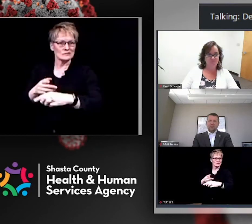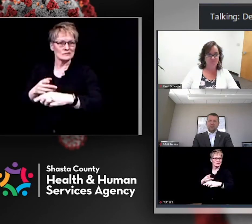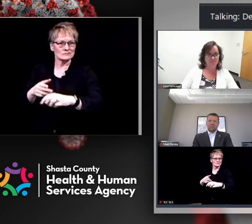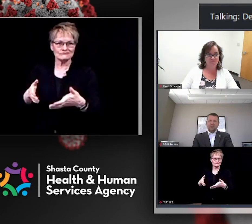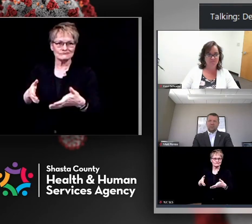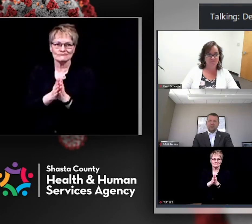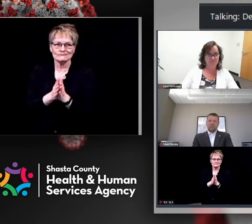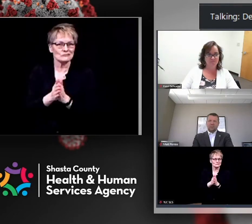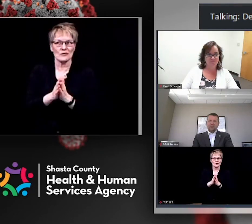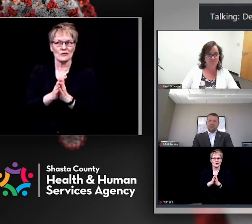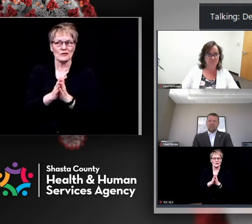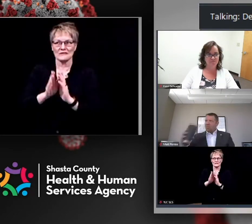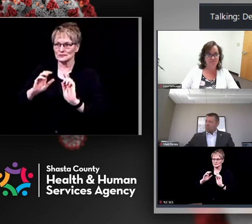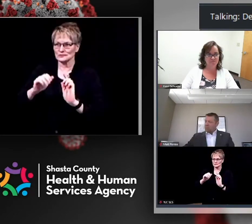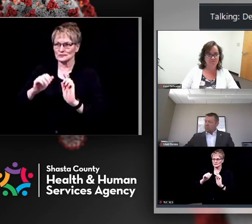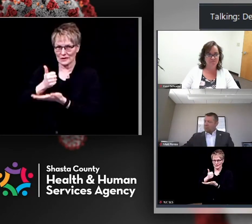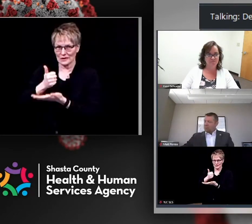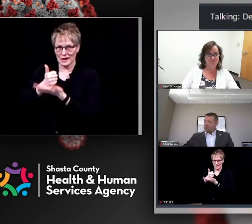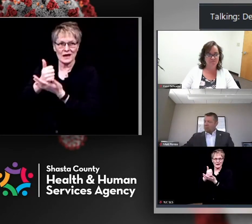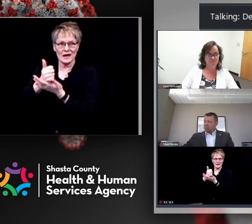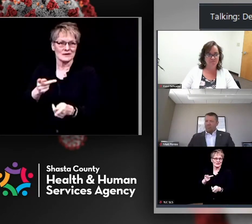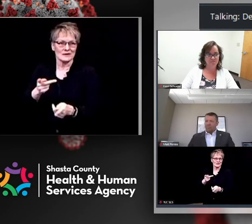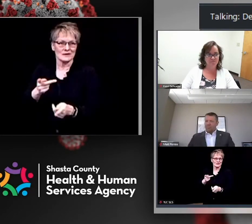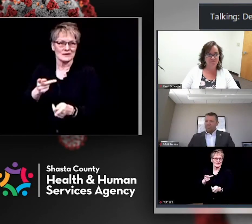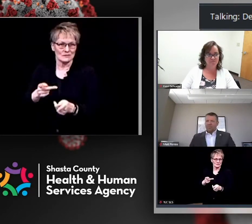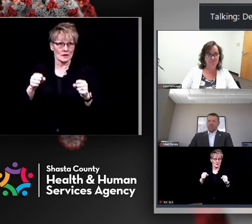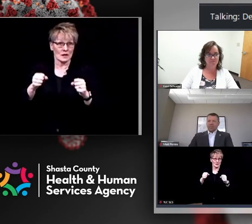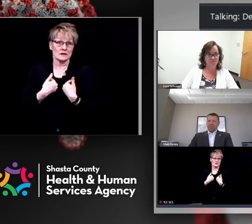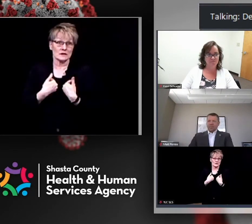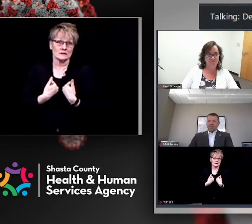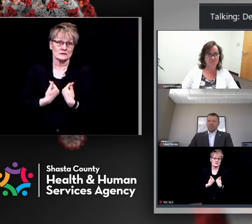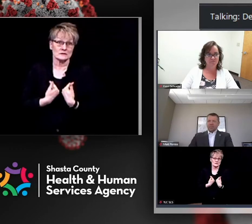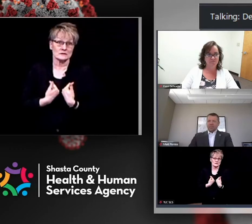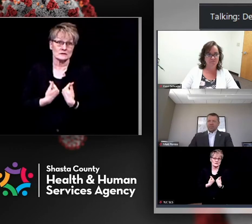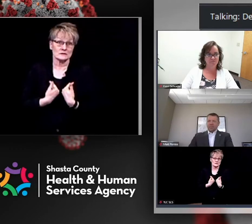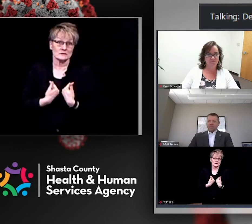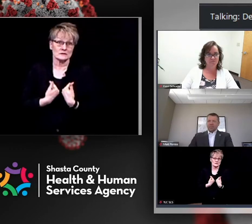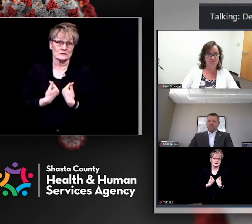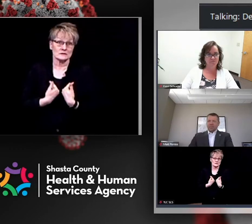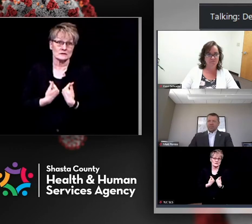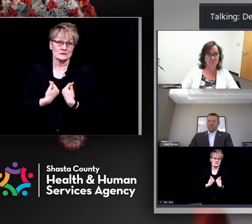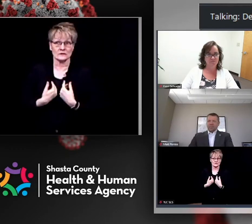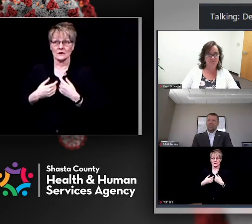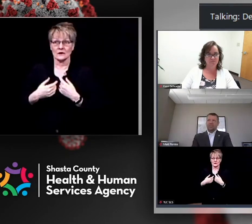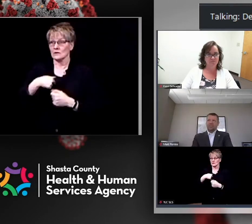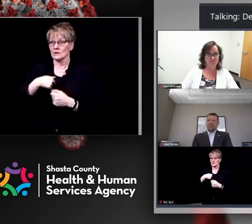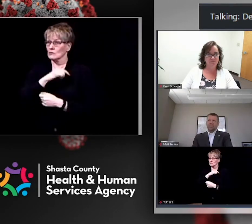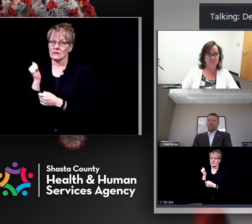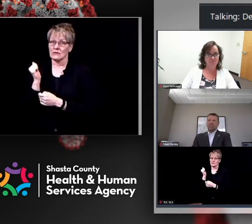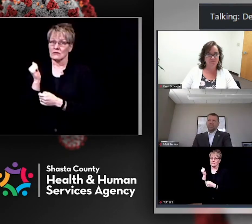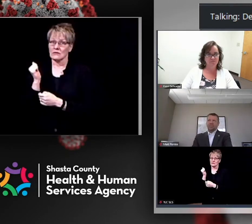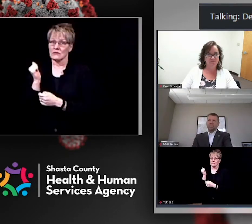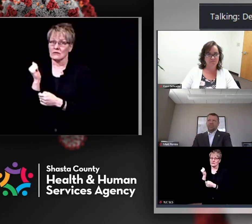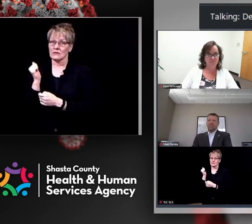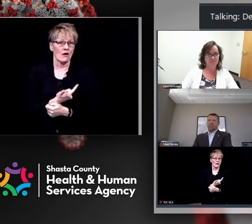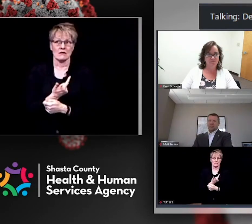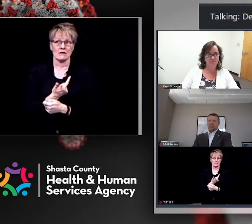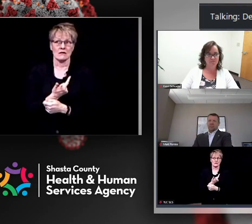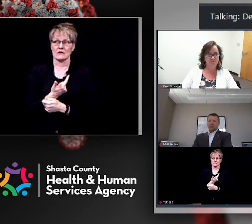as tiring as it can be and we've all gone through a lot through this pandemic, but in terms of the